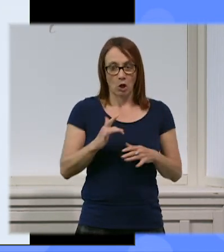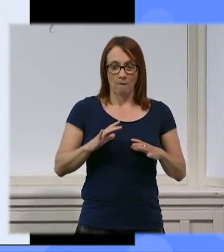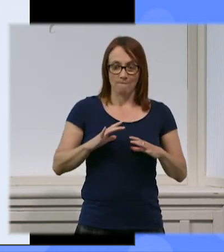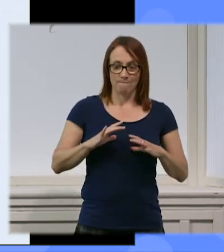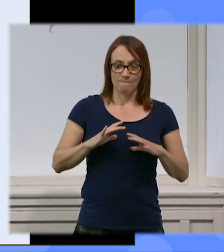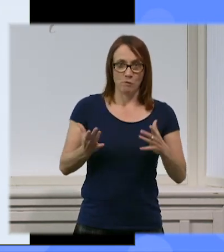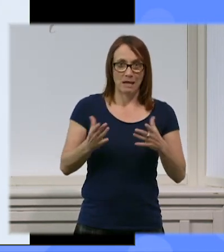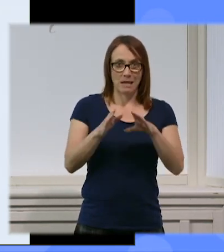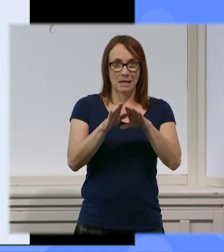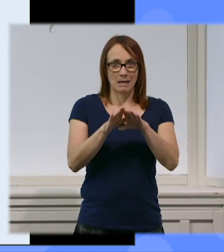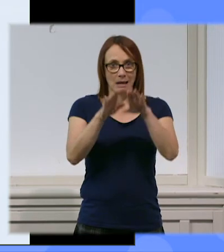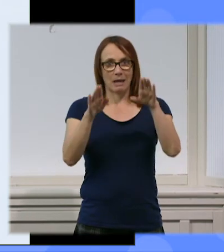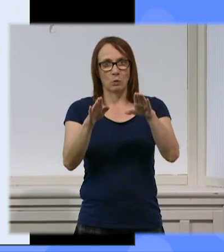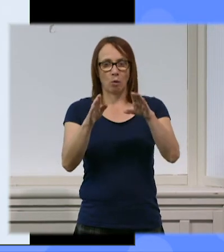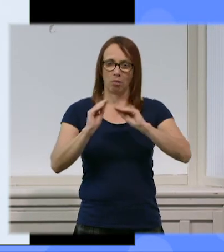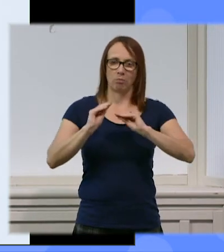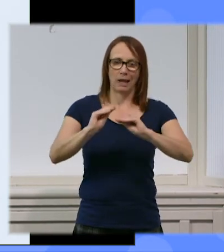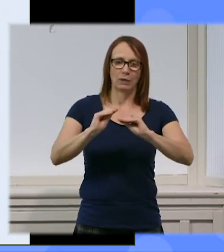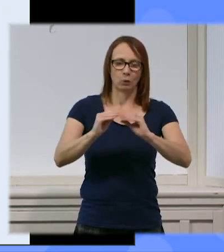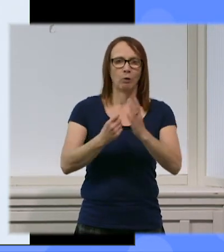opportunities for all so I think it's clear that this is a theme that really